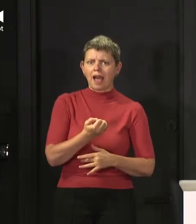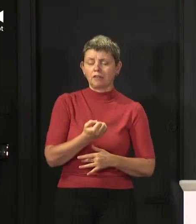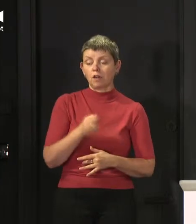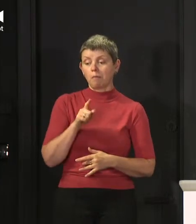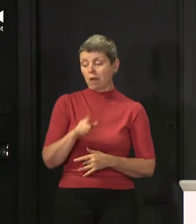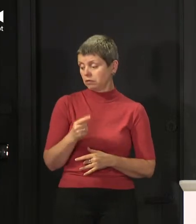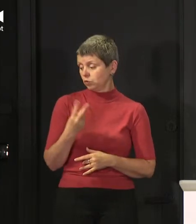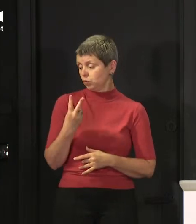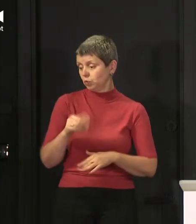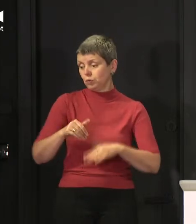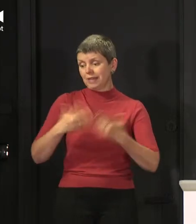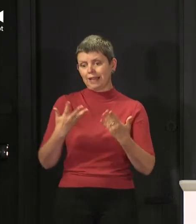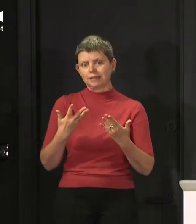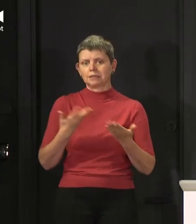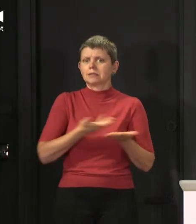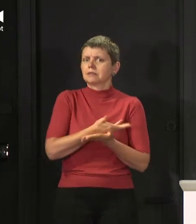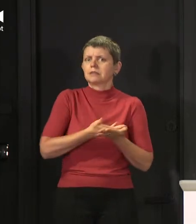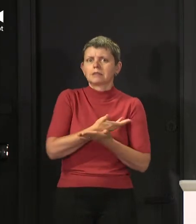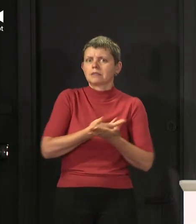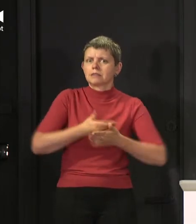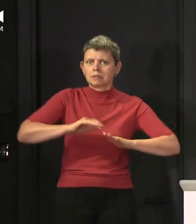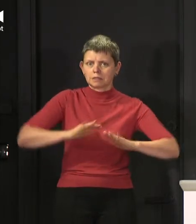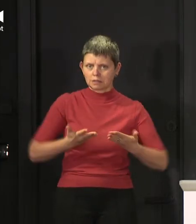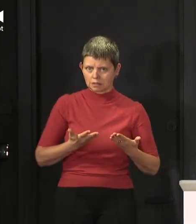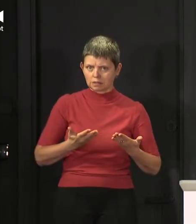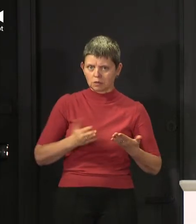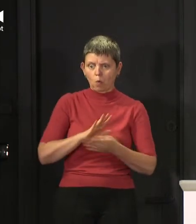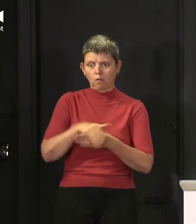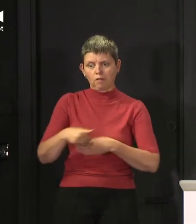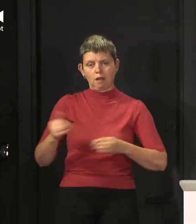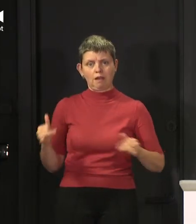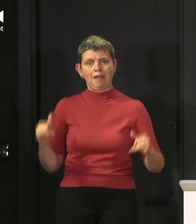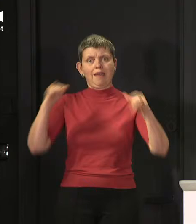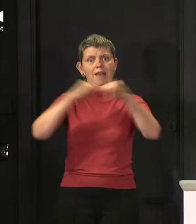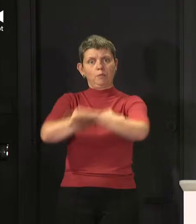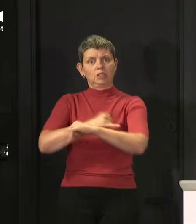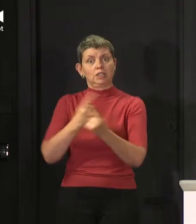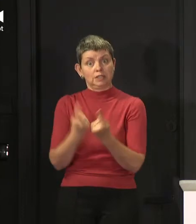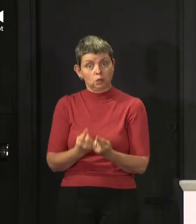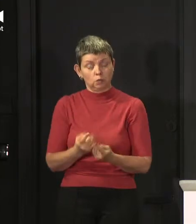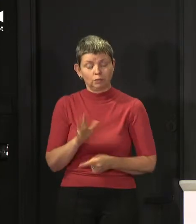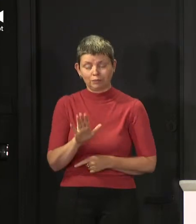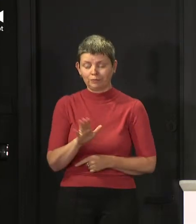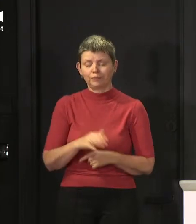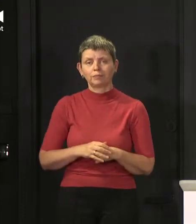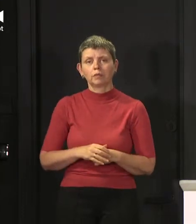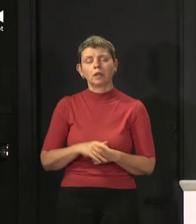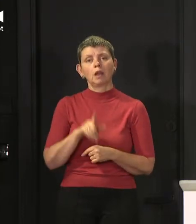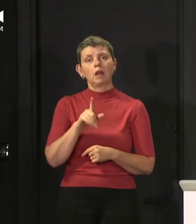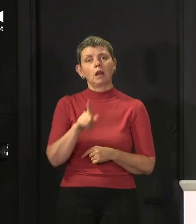our governments will have been in touch. And I have not spoken to him before describing